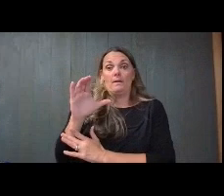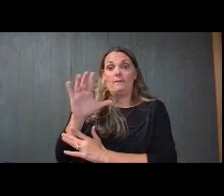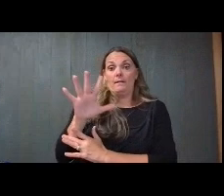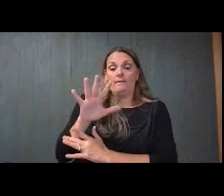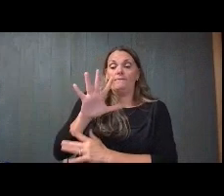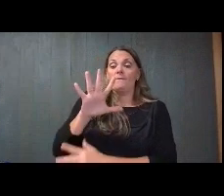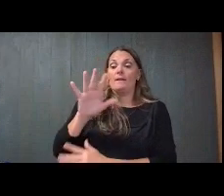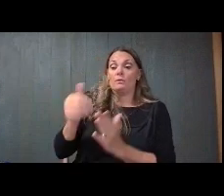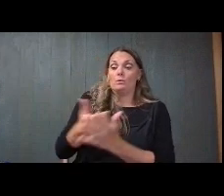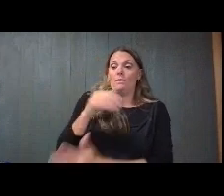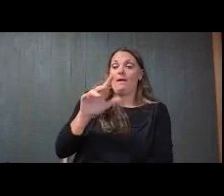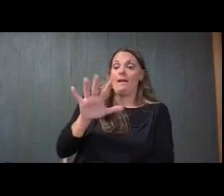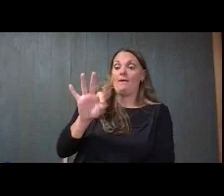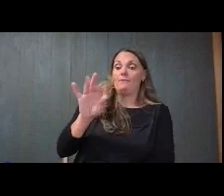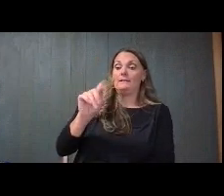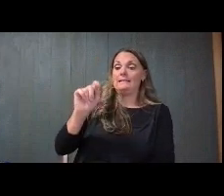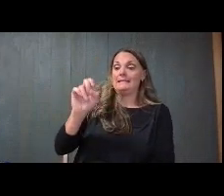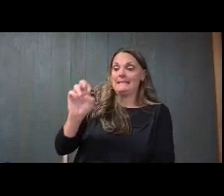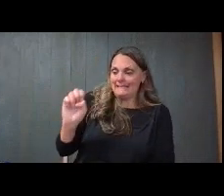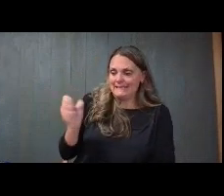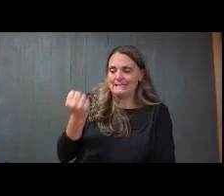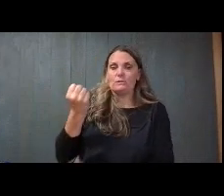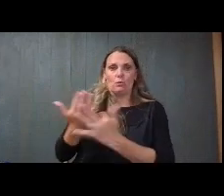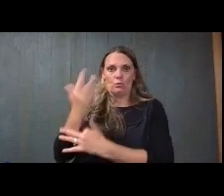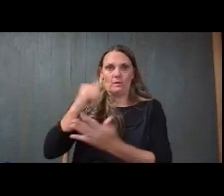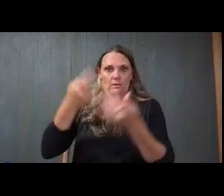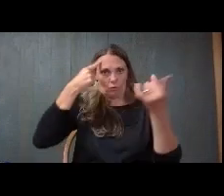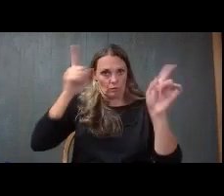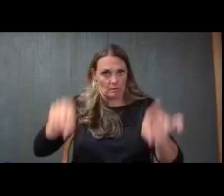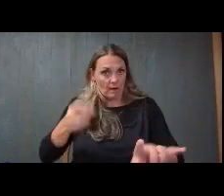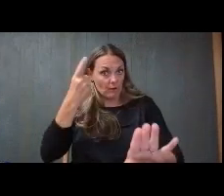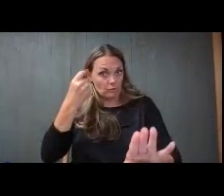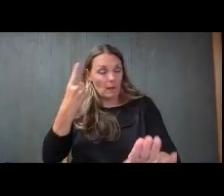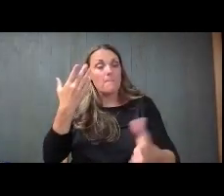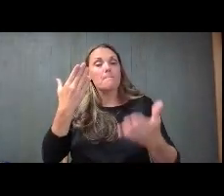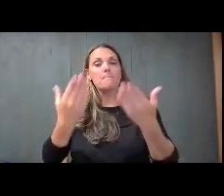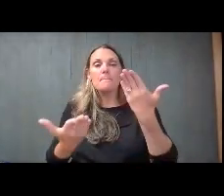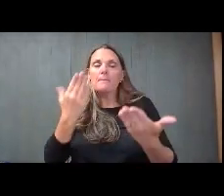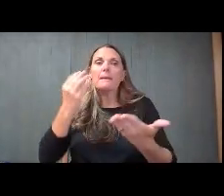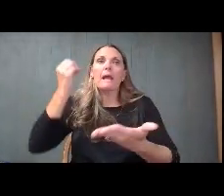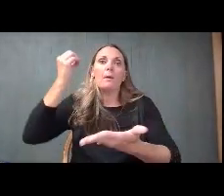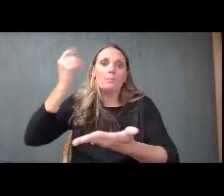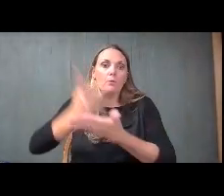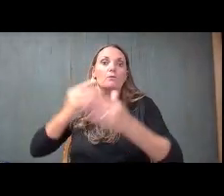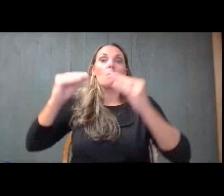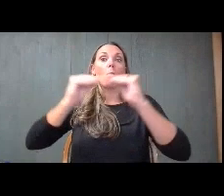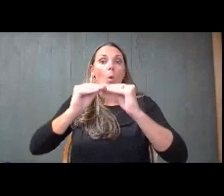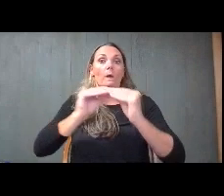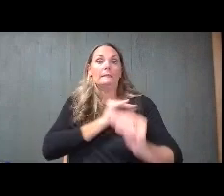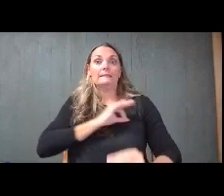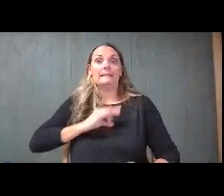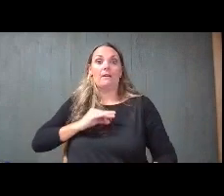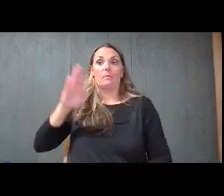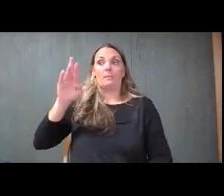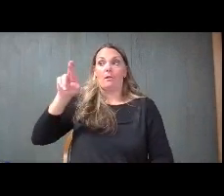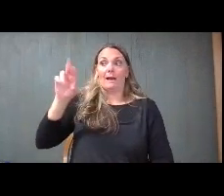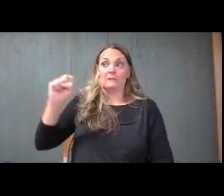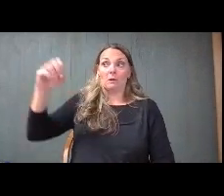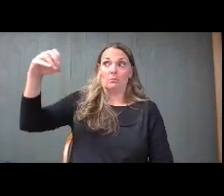However, additional staff needs may be approved by WBS depending on need, as demonstrated